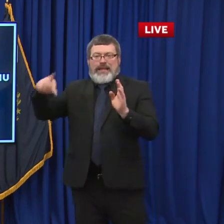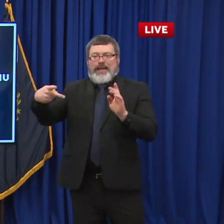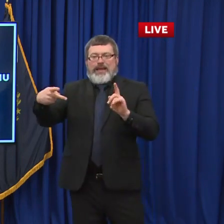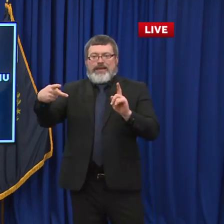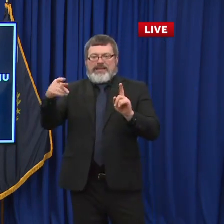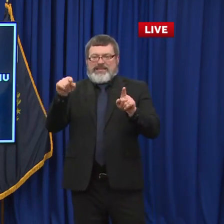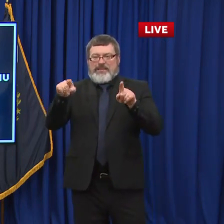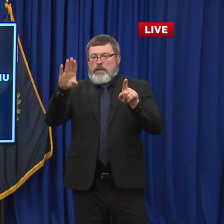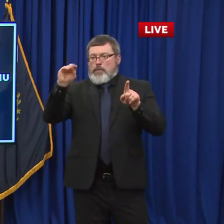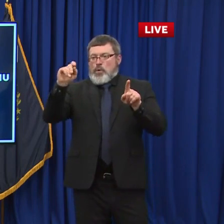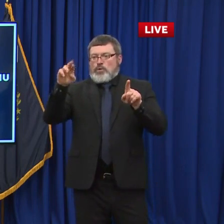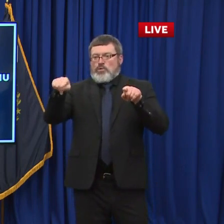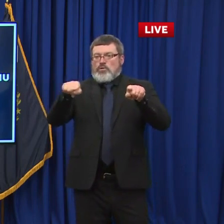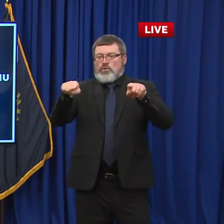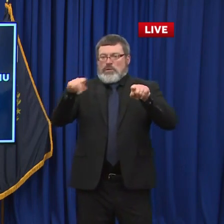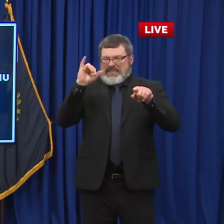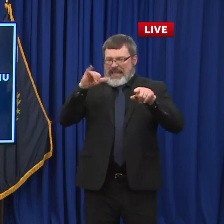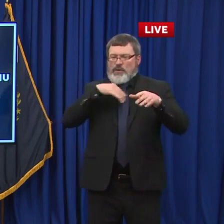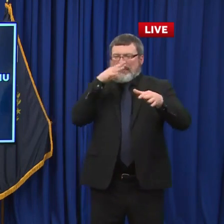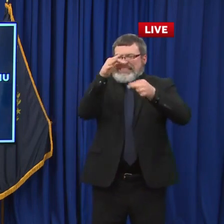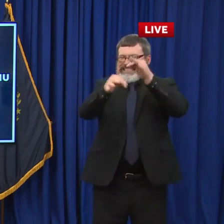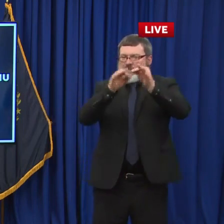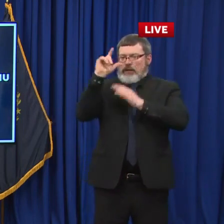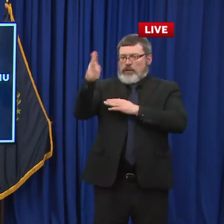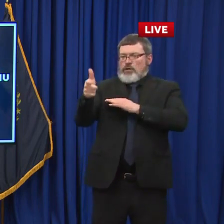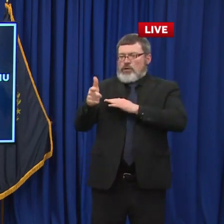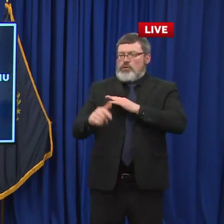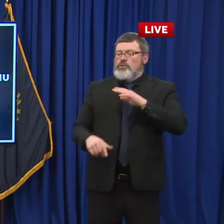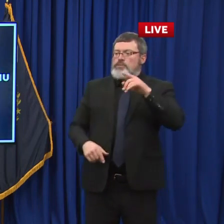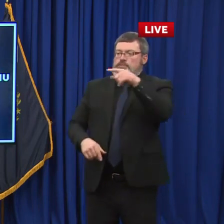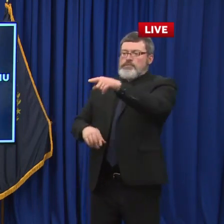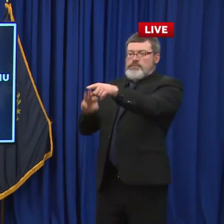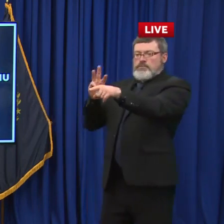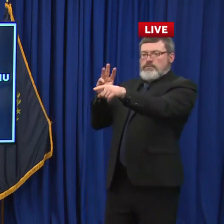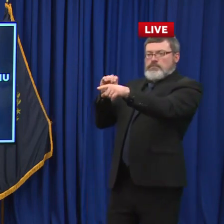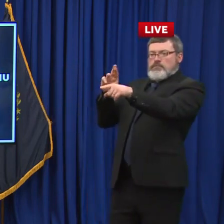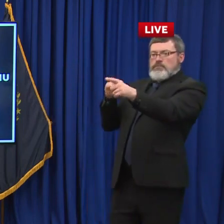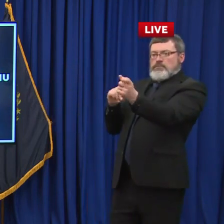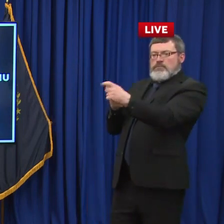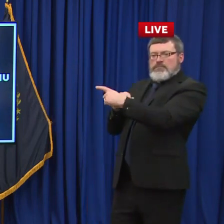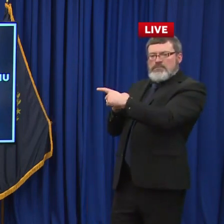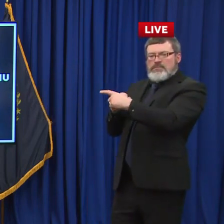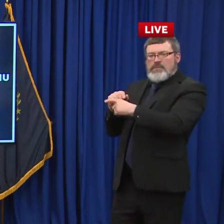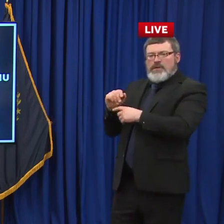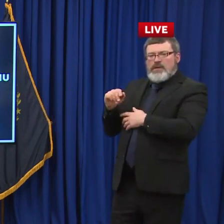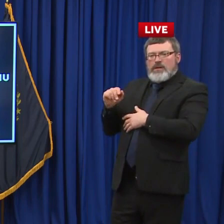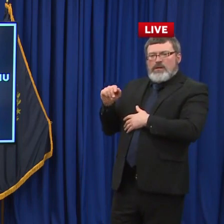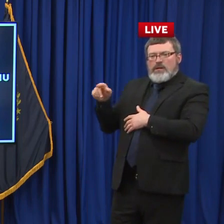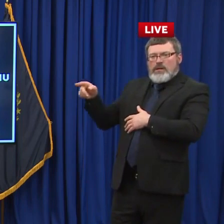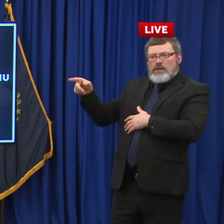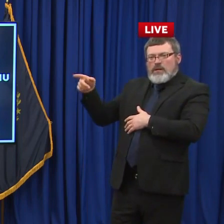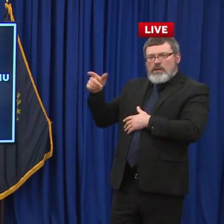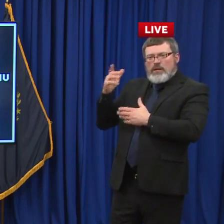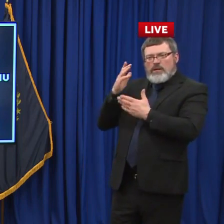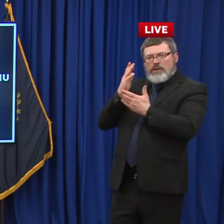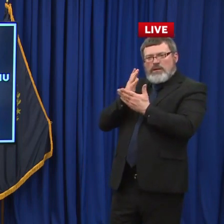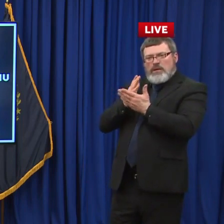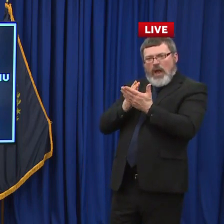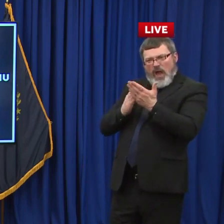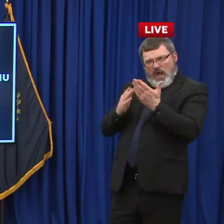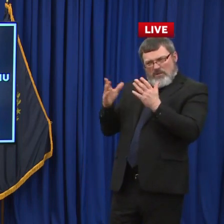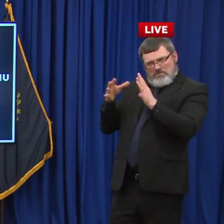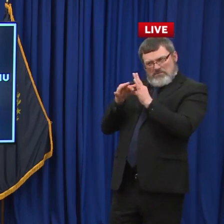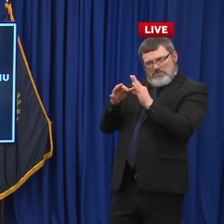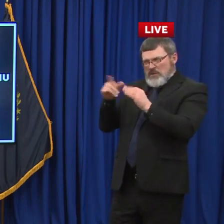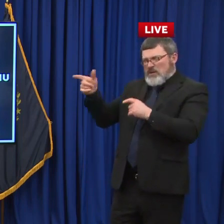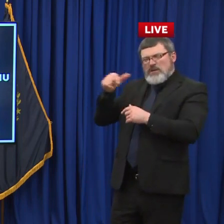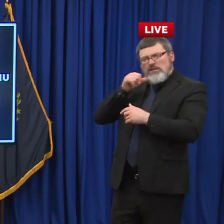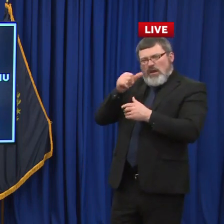IT IS NOT UNTIL MID TO LATE JANUARY THAT WE FEEL COMFORTABLE THOSE WHO GOT IT HAD THEIR SECOND SHOT.